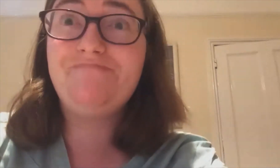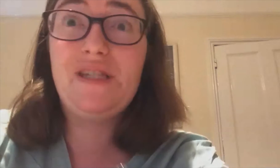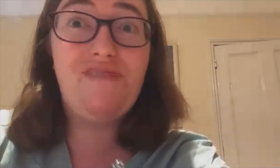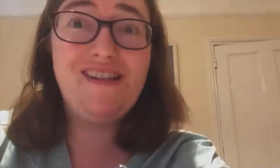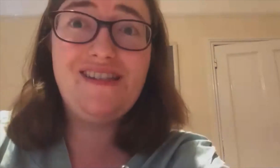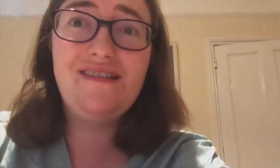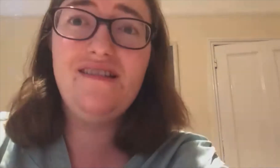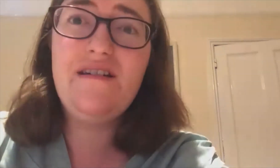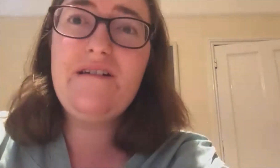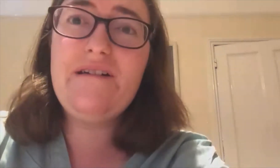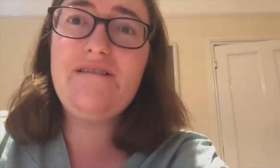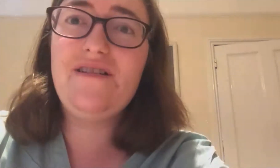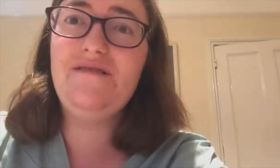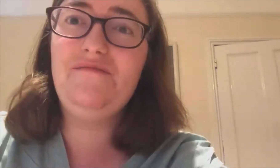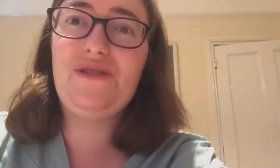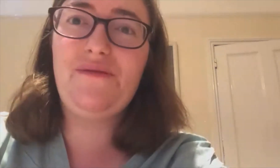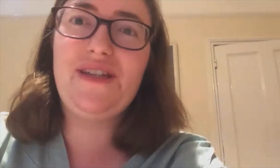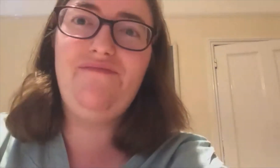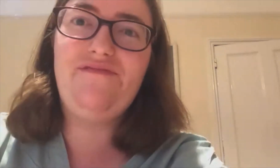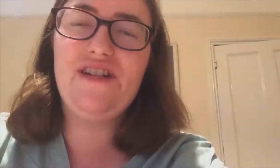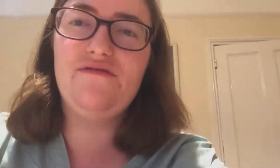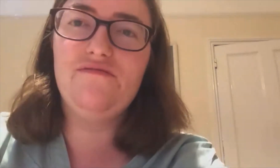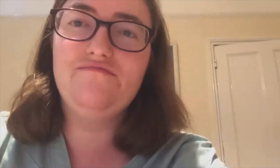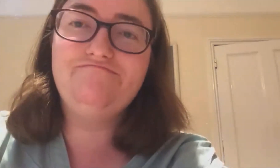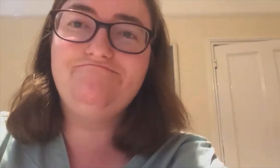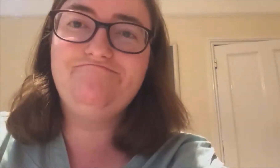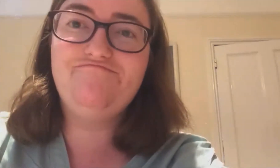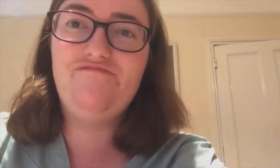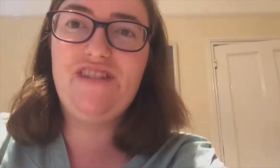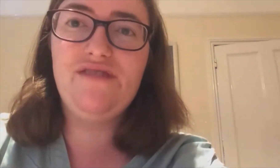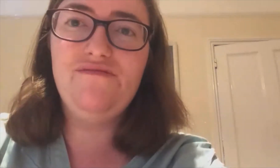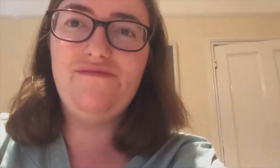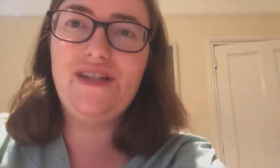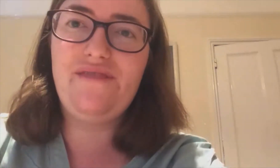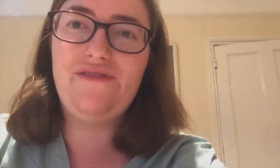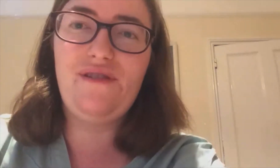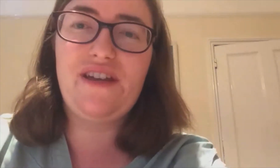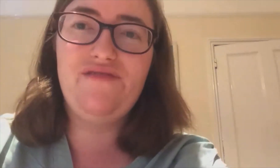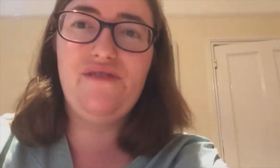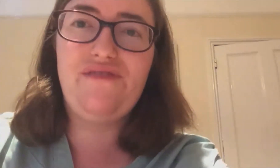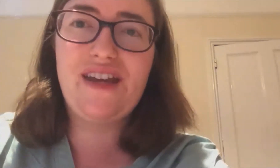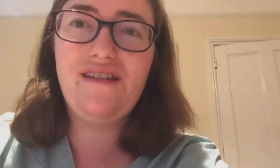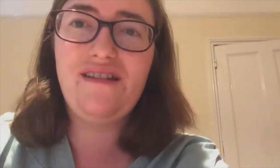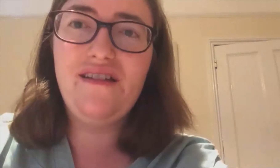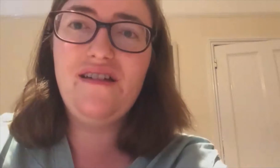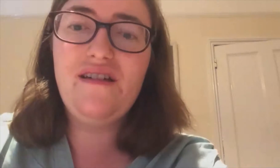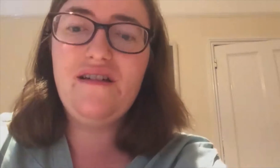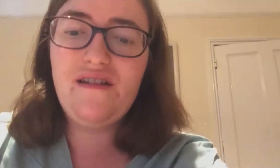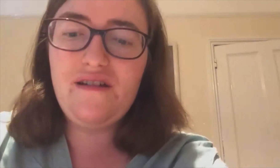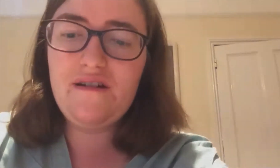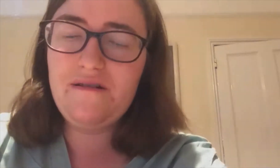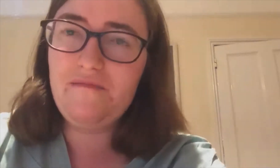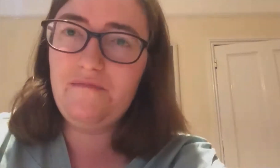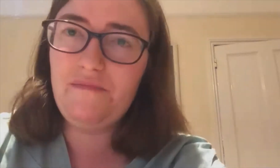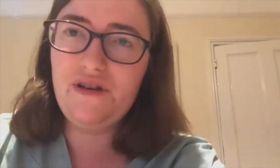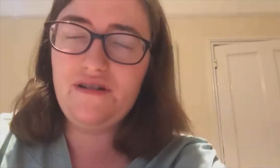depressed. Erm, so it didn't feel - real. It didn't feel like a real thing. Erm, but -